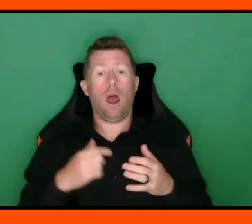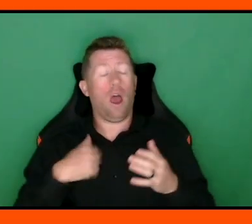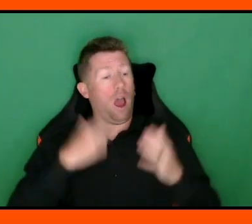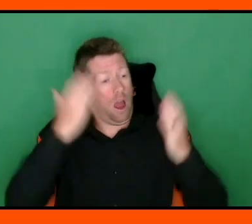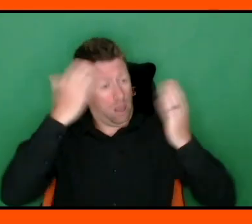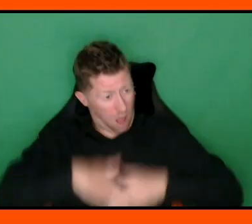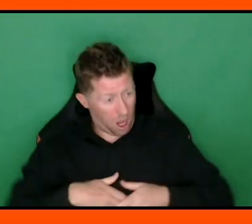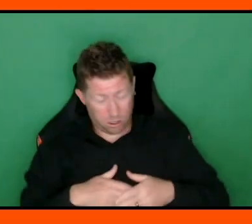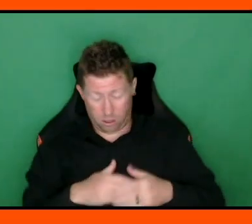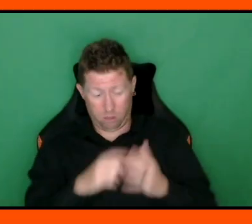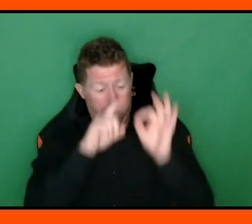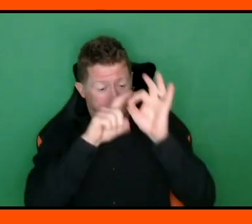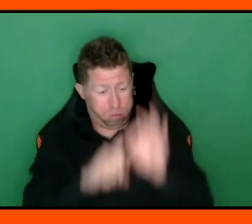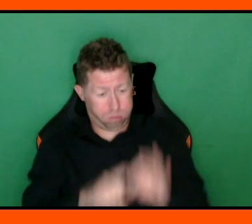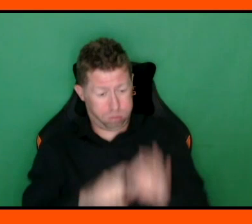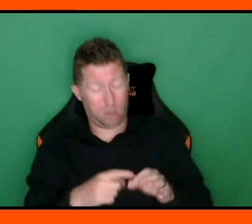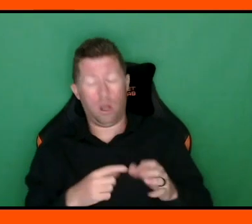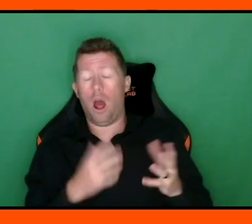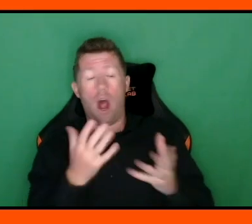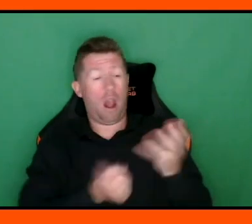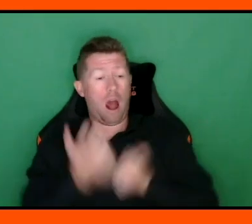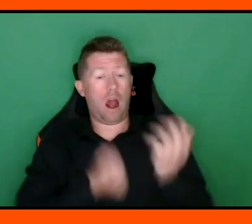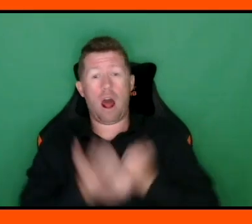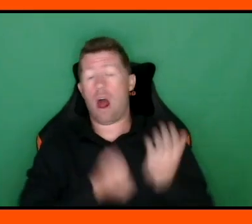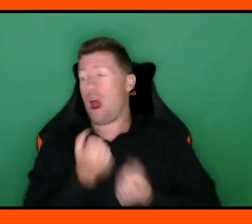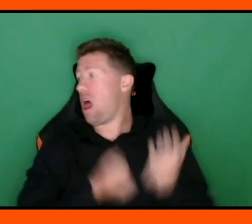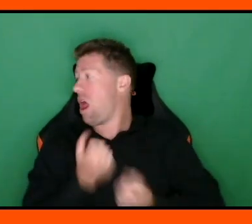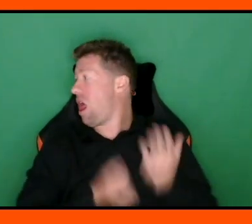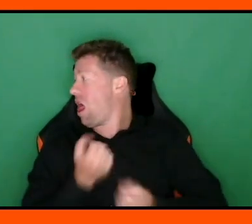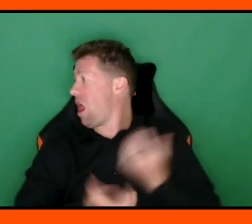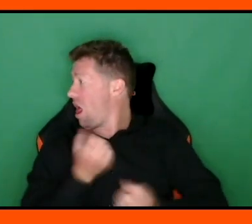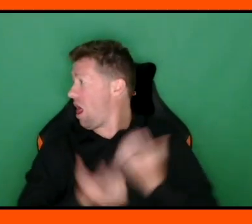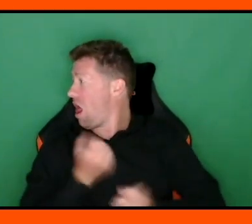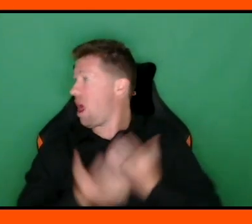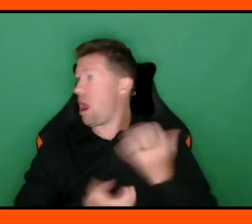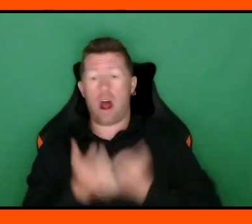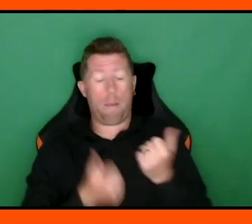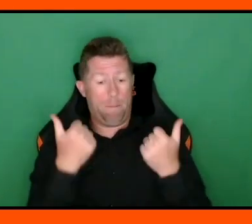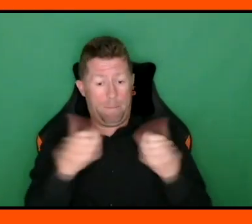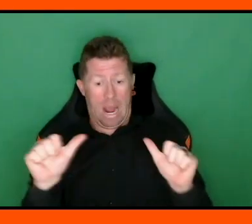and does that still mean that the data is relevant. That would probably be one of the things.